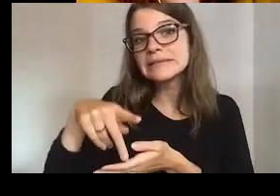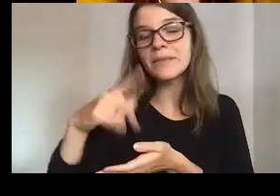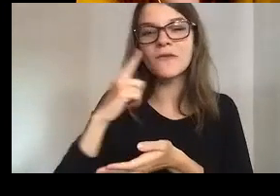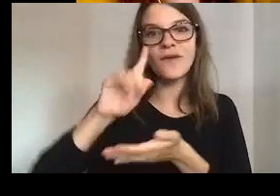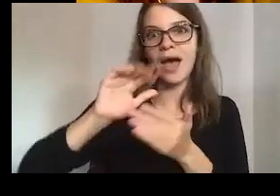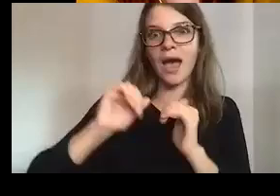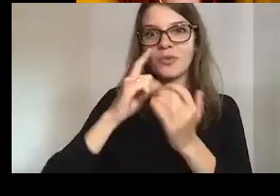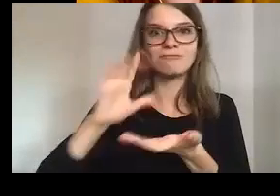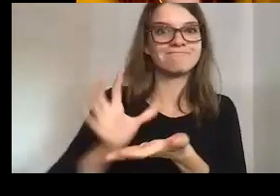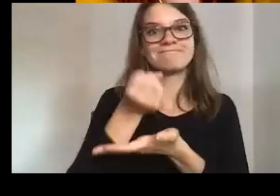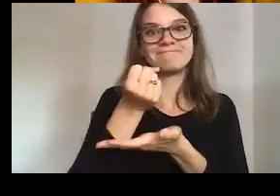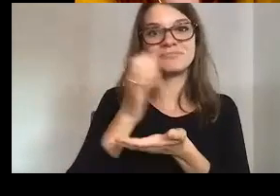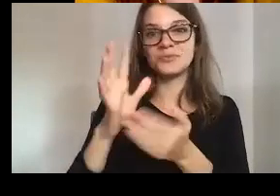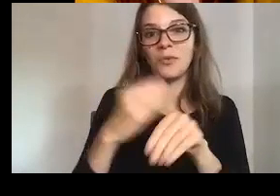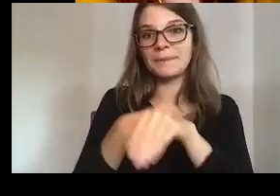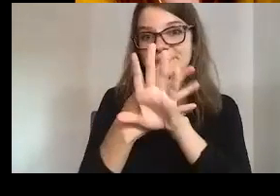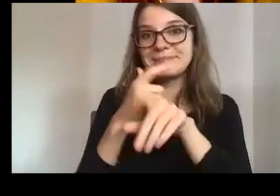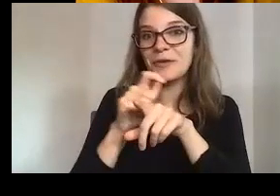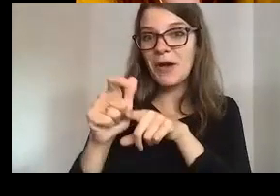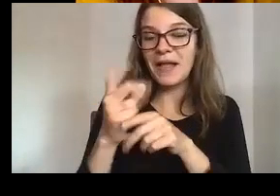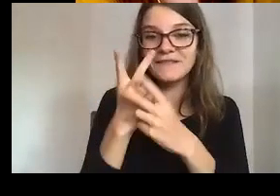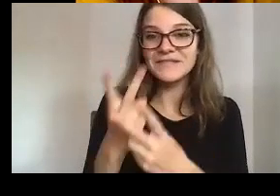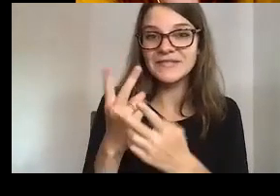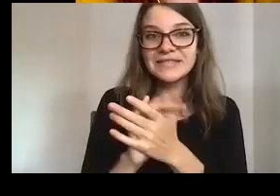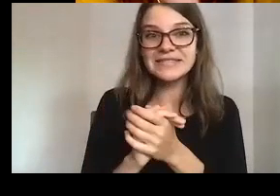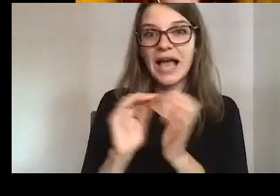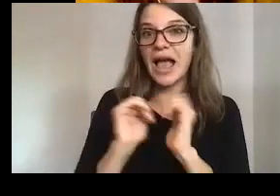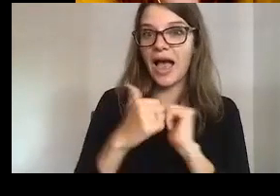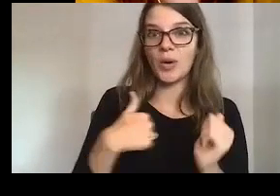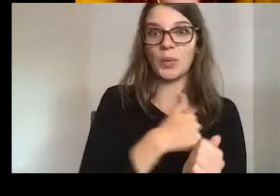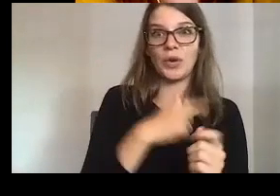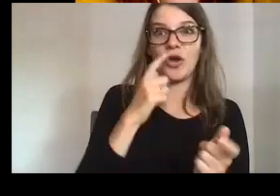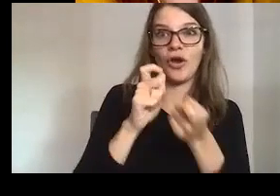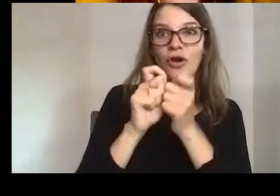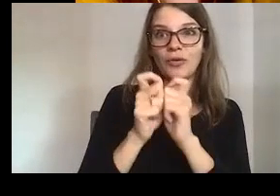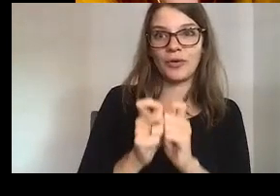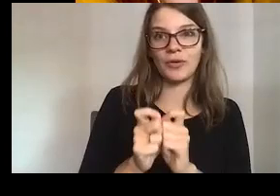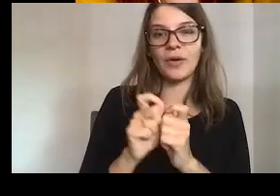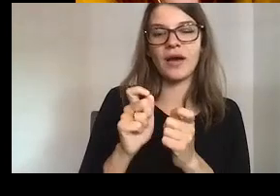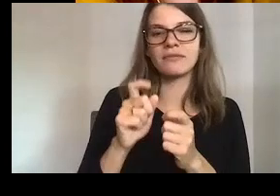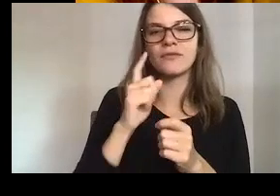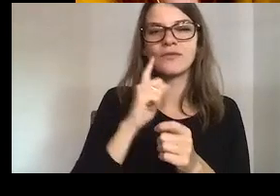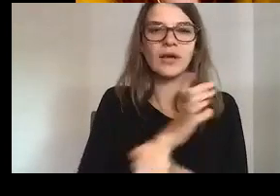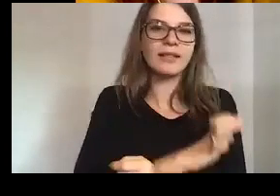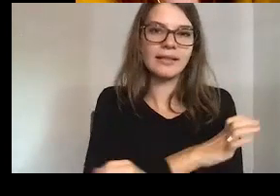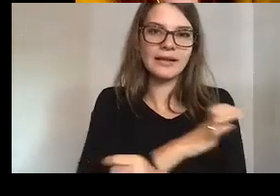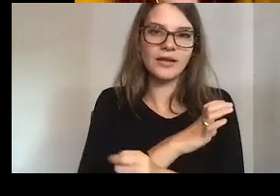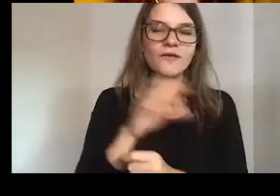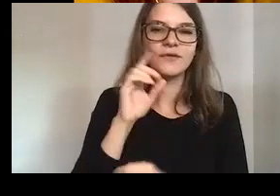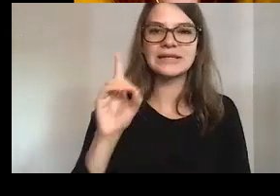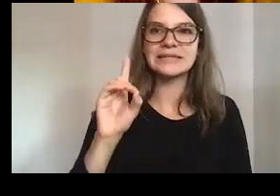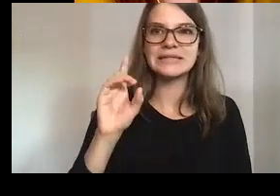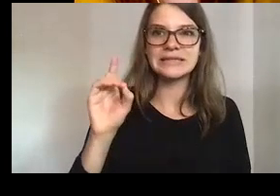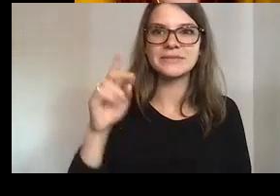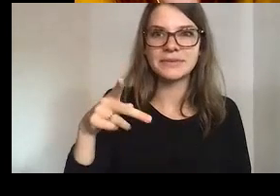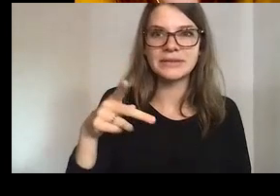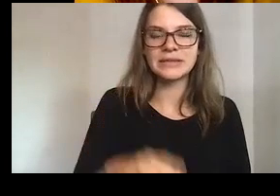telehealth visits how we're adapting as a clinic to telehealth at dbp and then also just offering